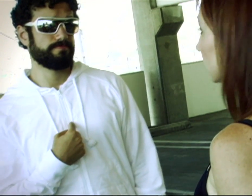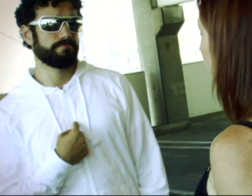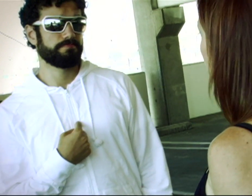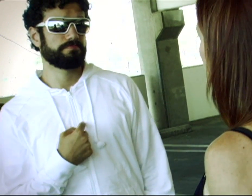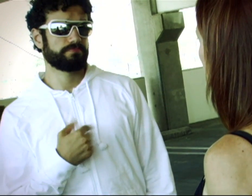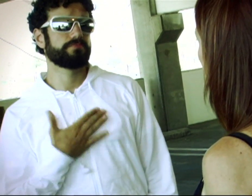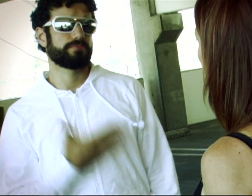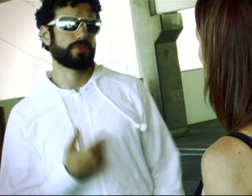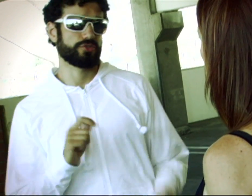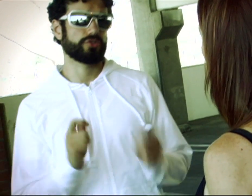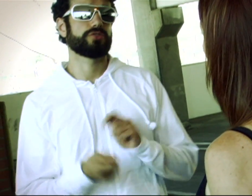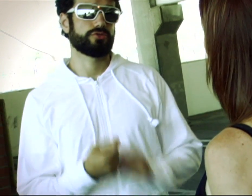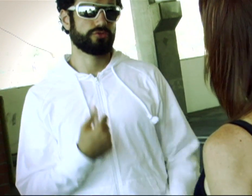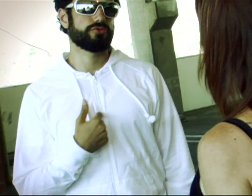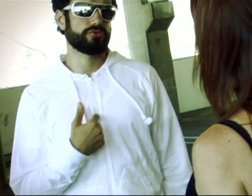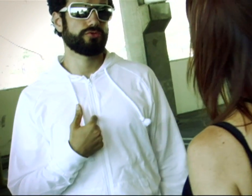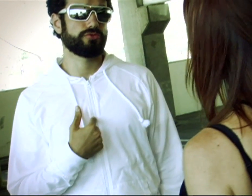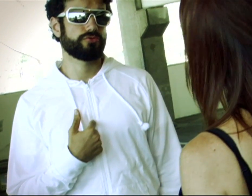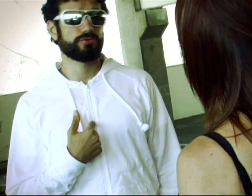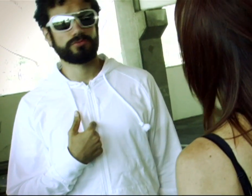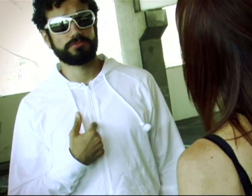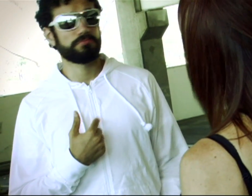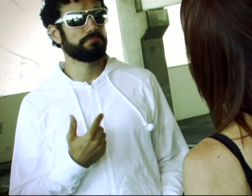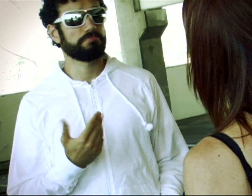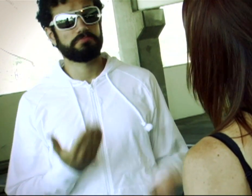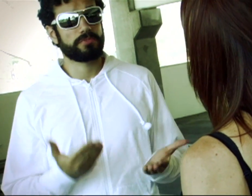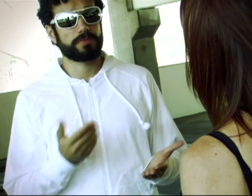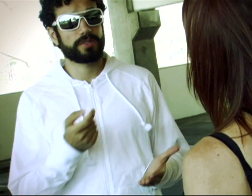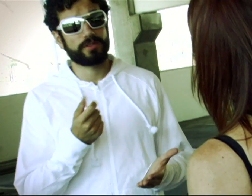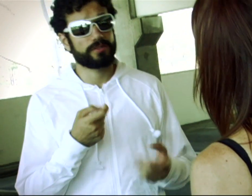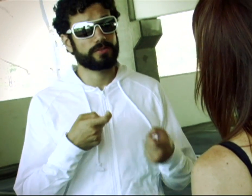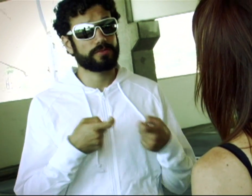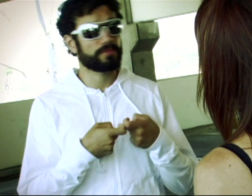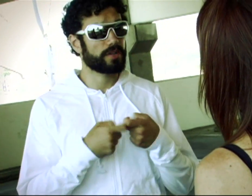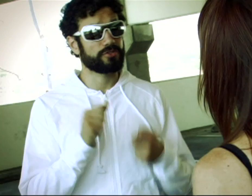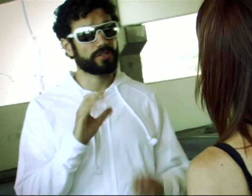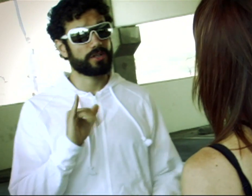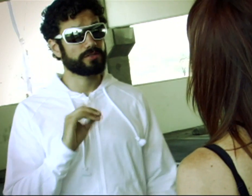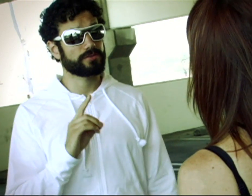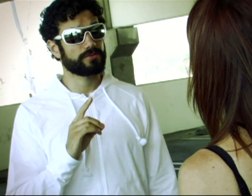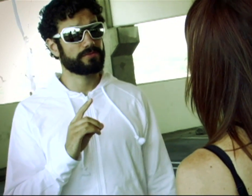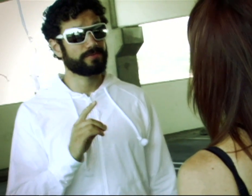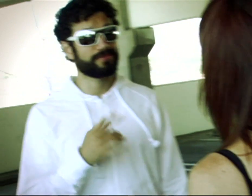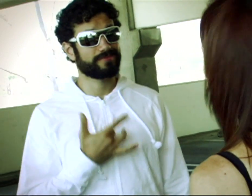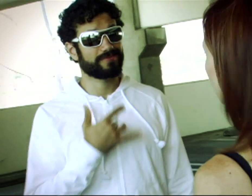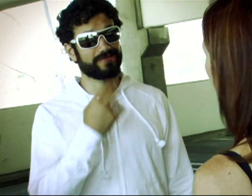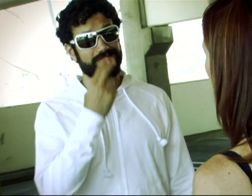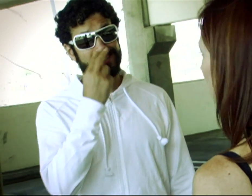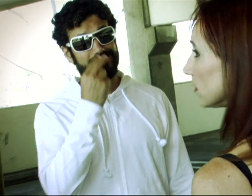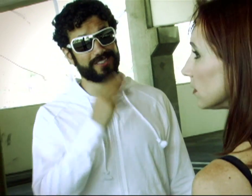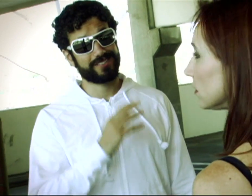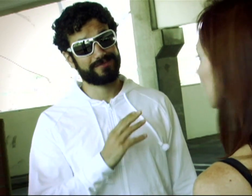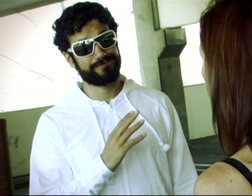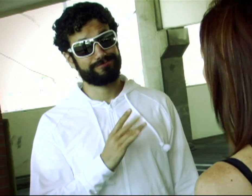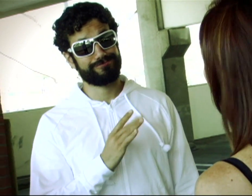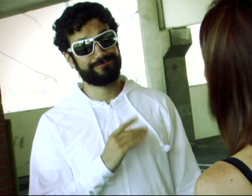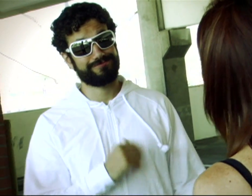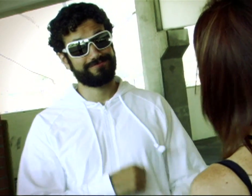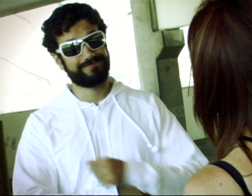(ASL) I'm willing to change. (ASL) Maybe a little battery acid? It tingles. "I... love you."